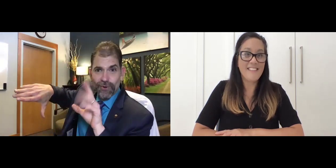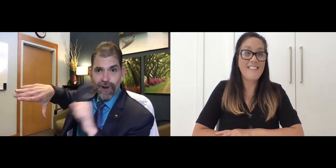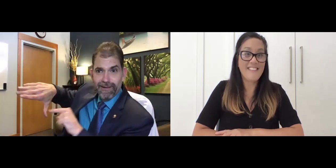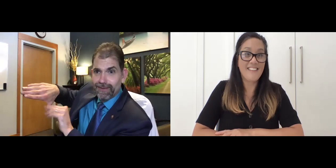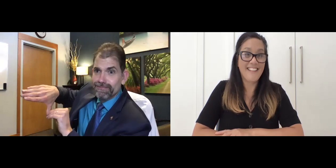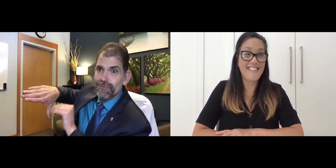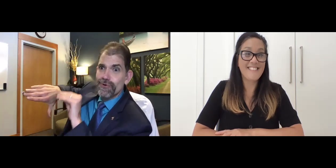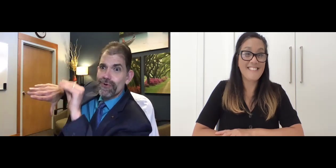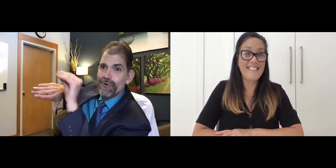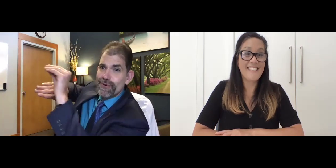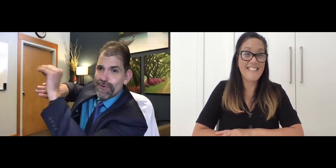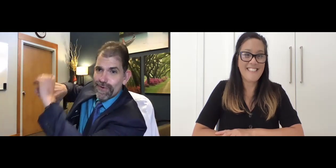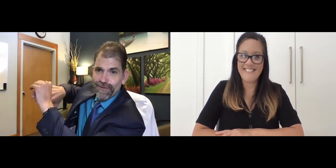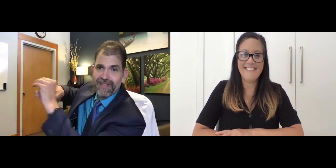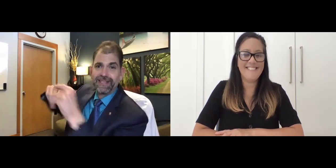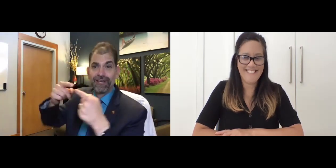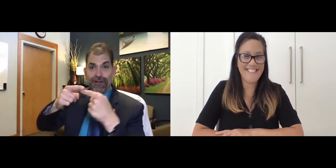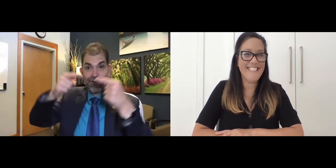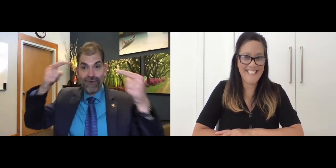you know where south Florida is I had to move